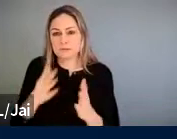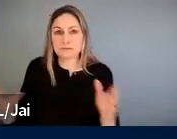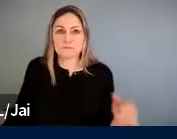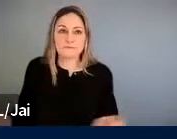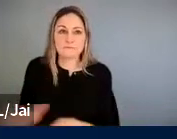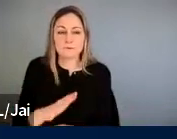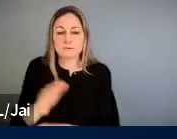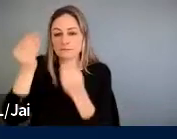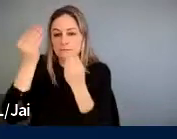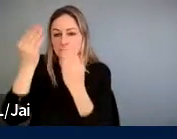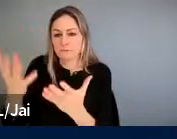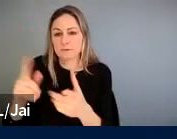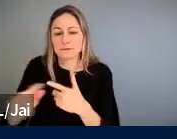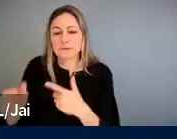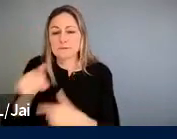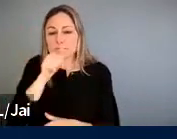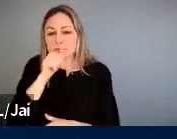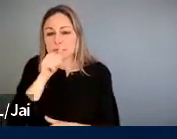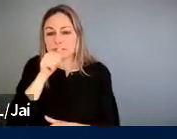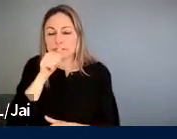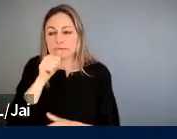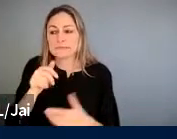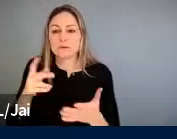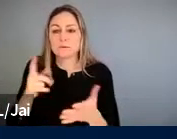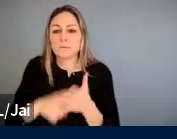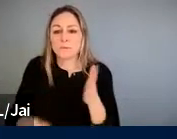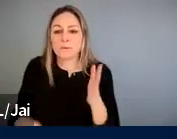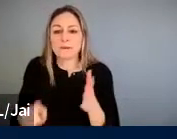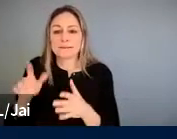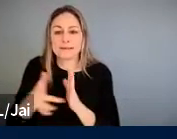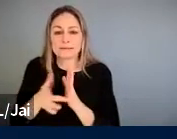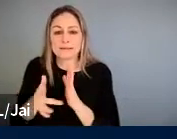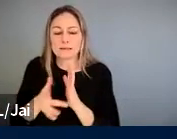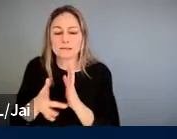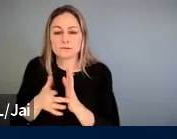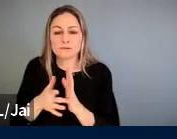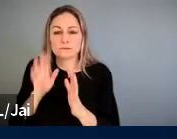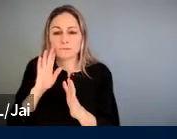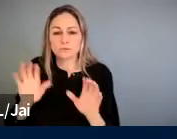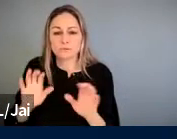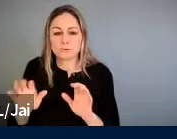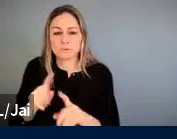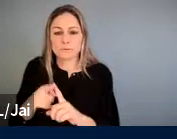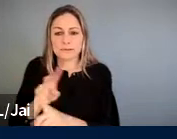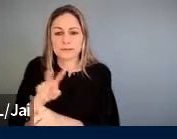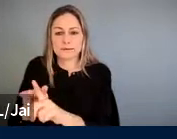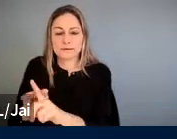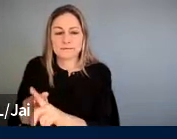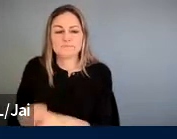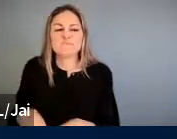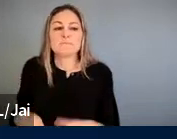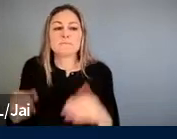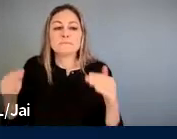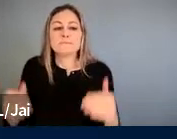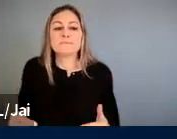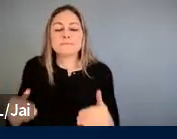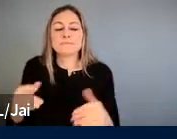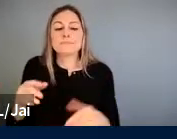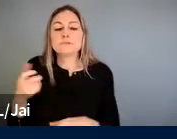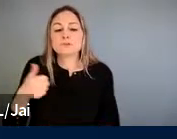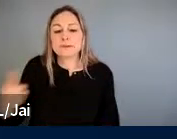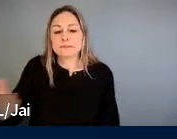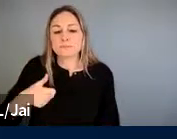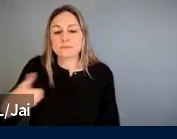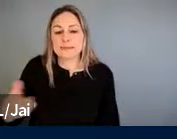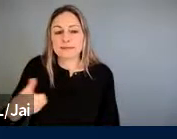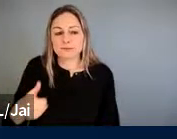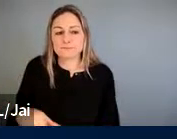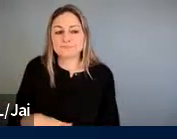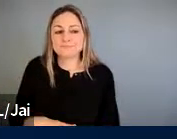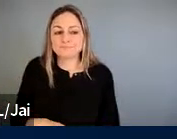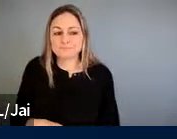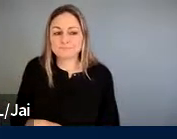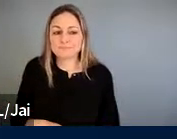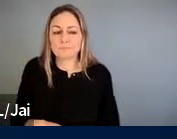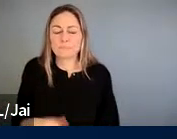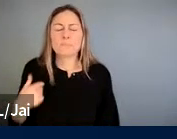privacy implications of these technologies. So moving into transportation, we heard how